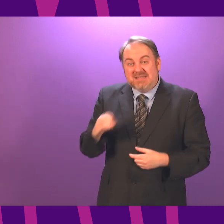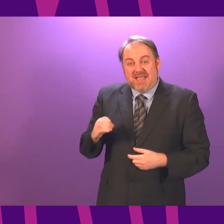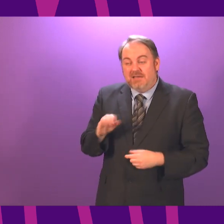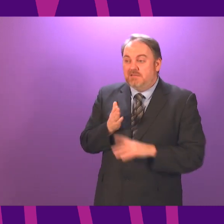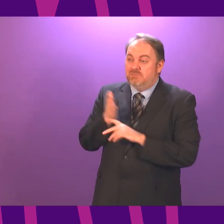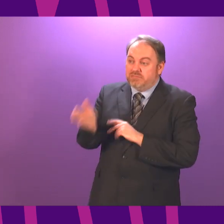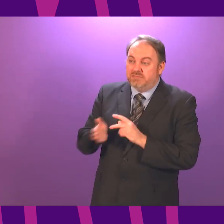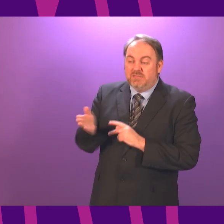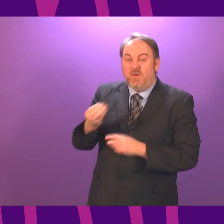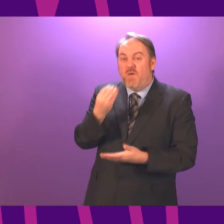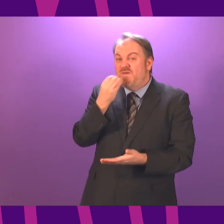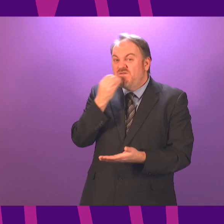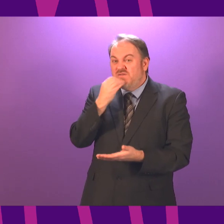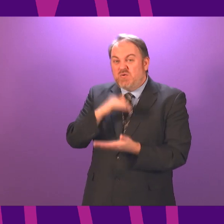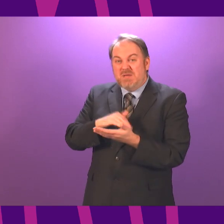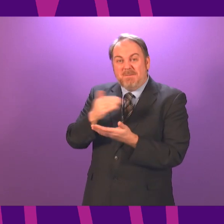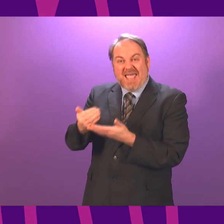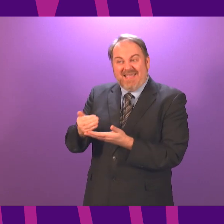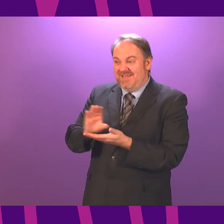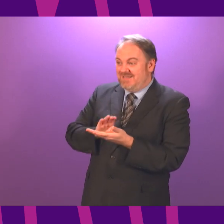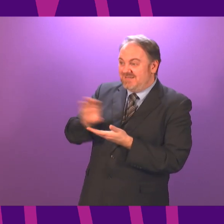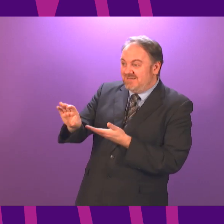The First Minister (Nicola Sturgeon): Those are serious issues. We have already provided